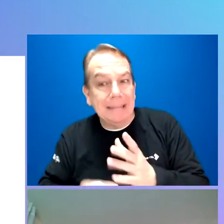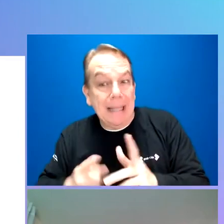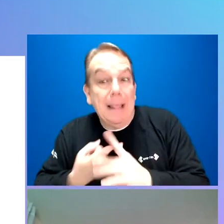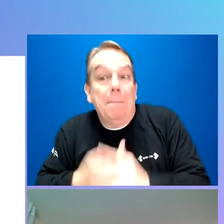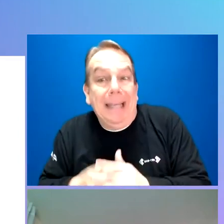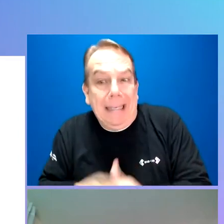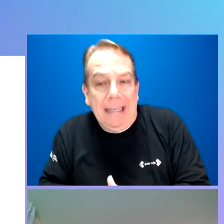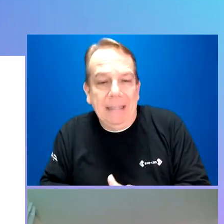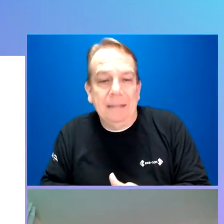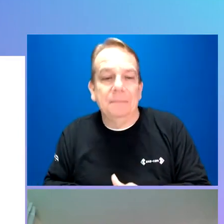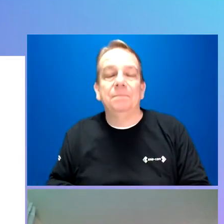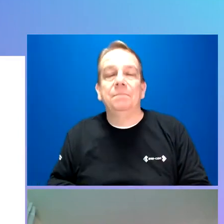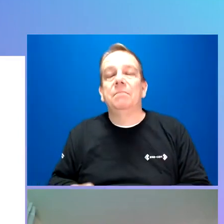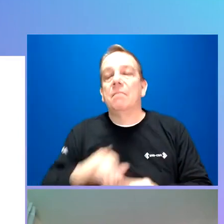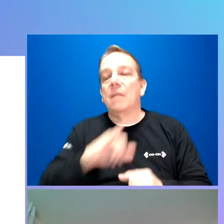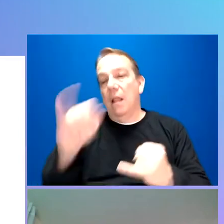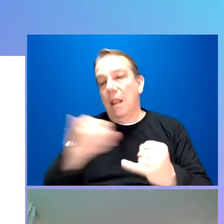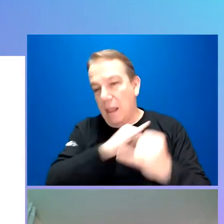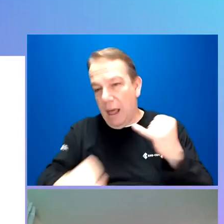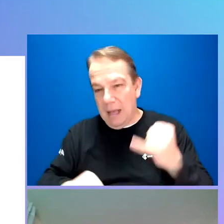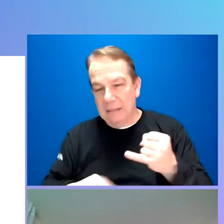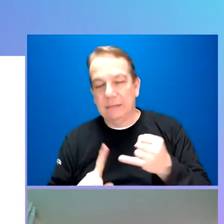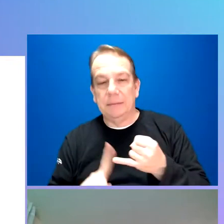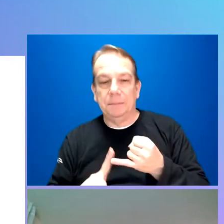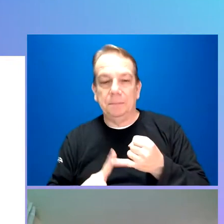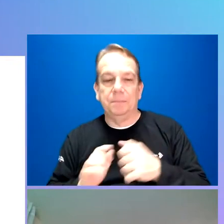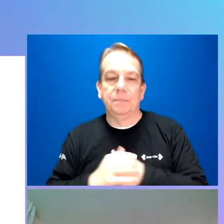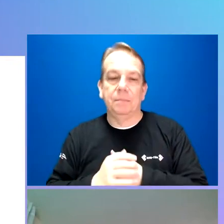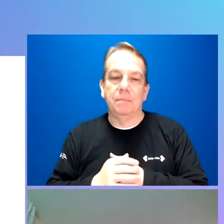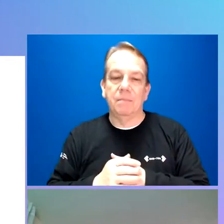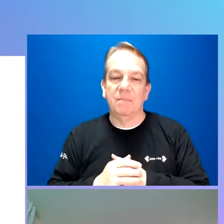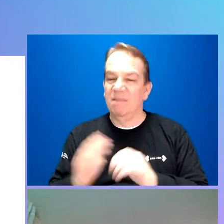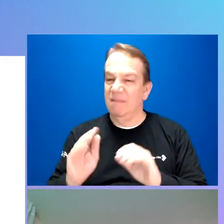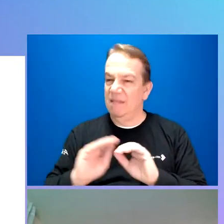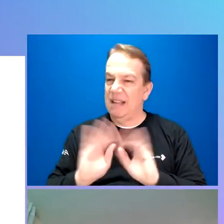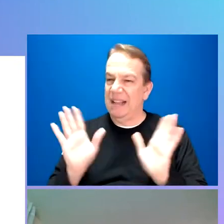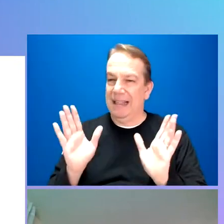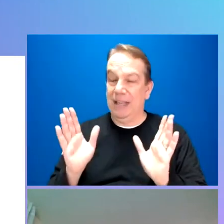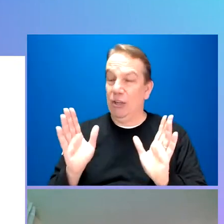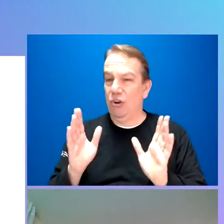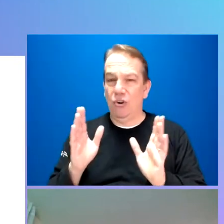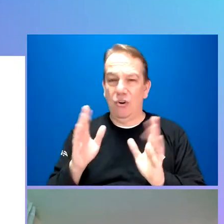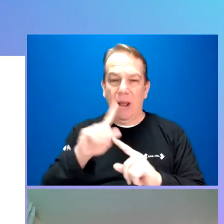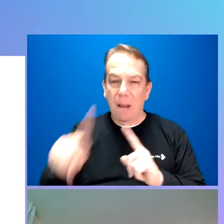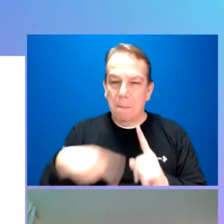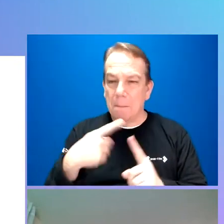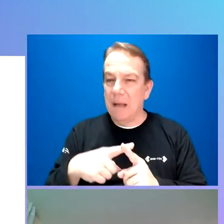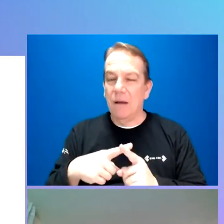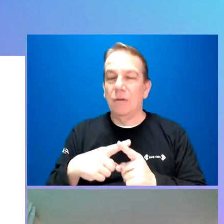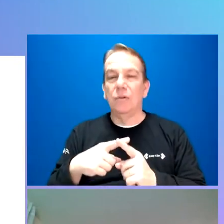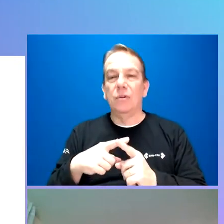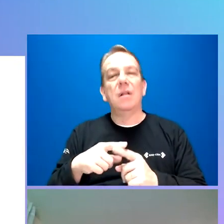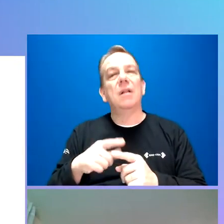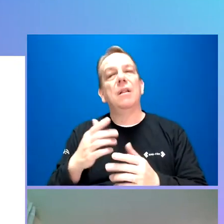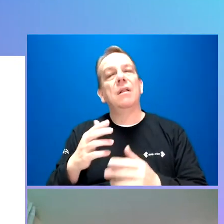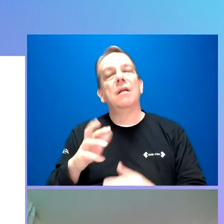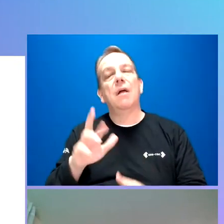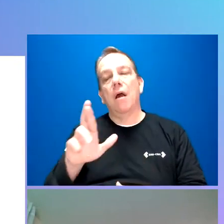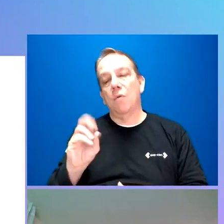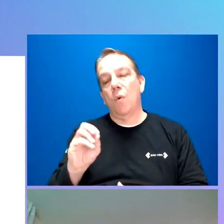was a lot of there was lack of clarity about the rate of invest